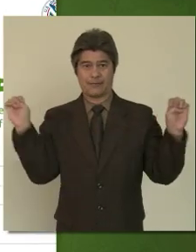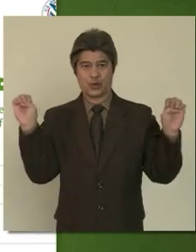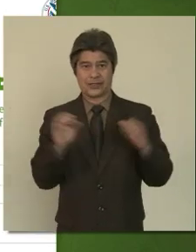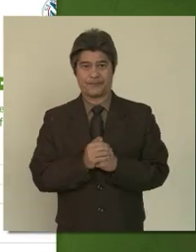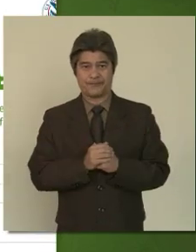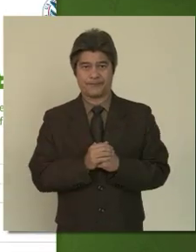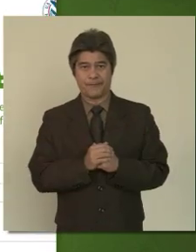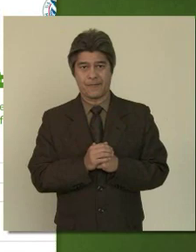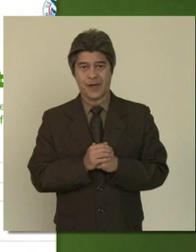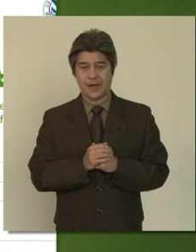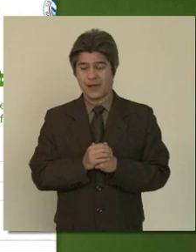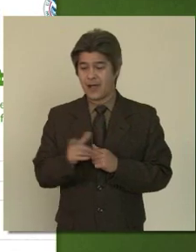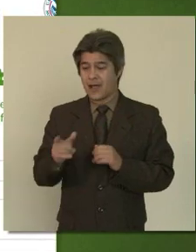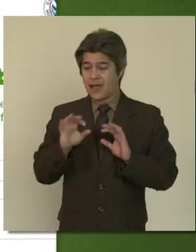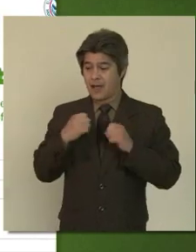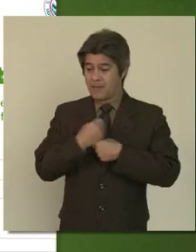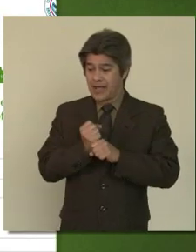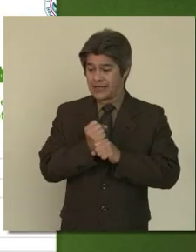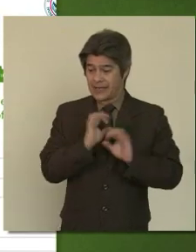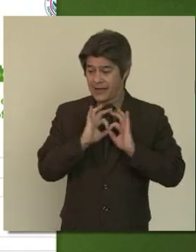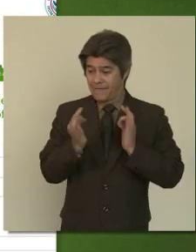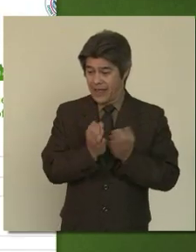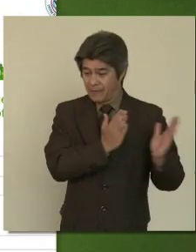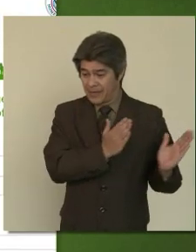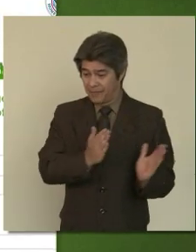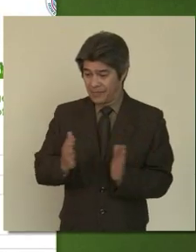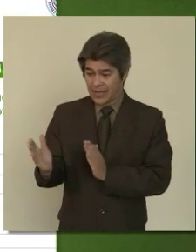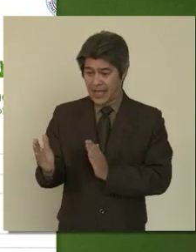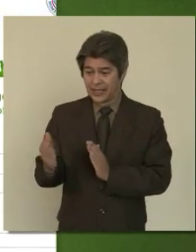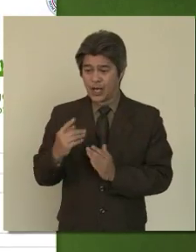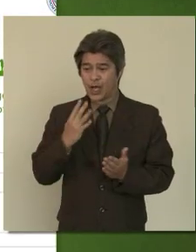In making a family emergency plan, discuss things as far as how do you